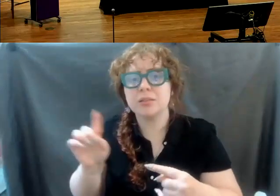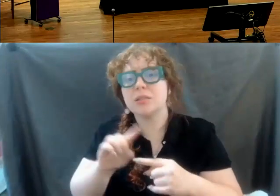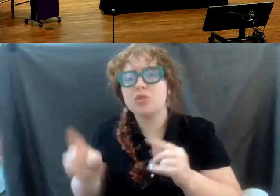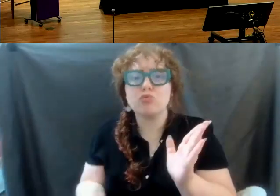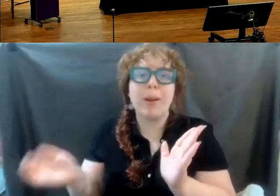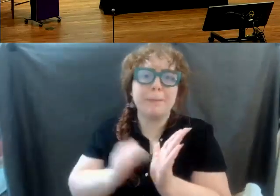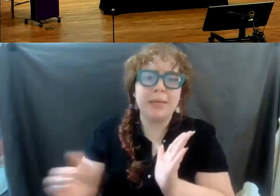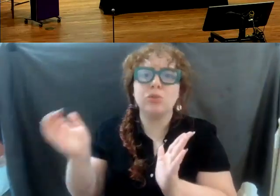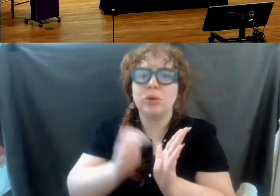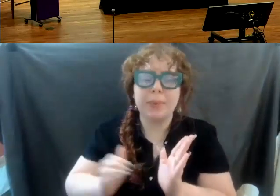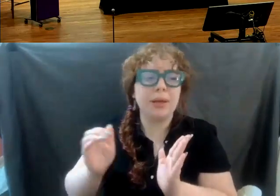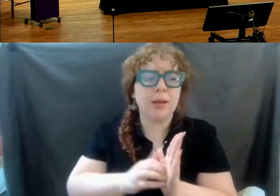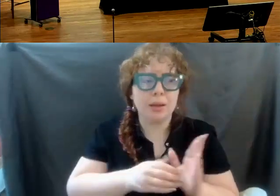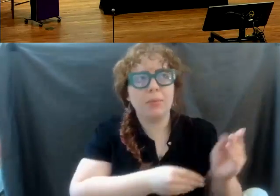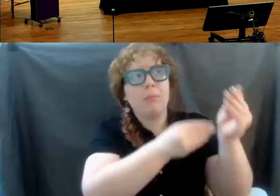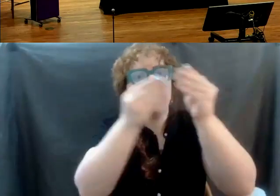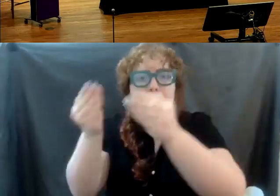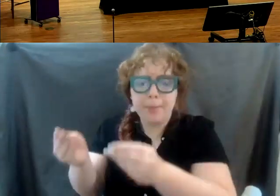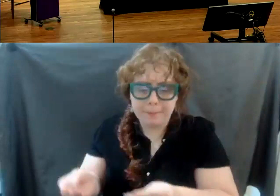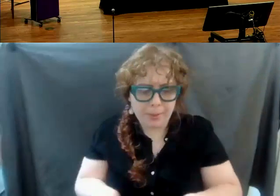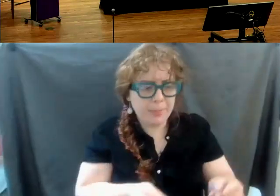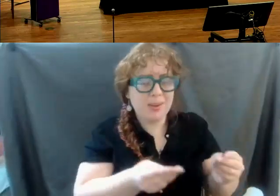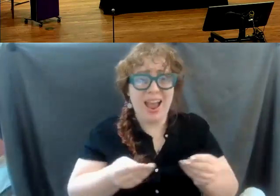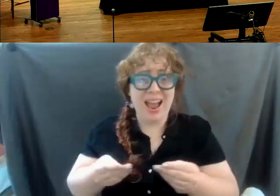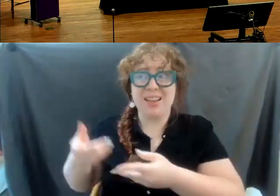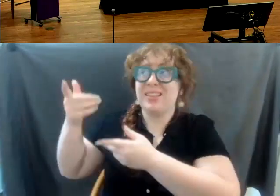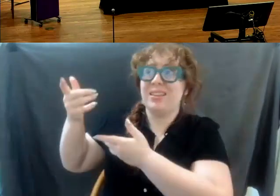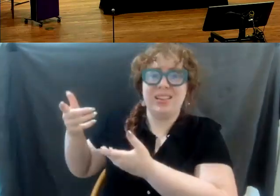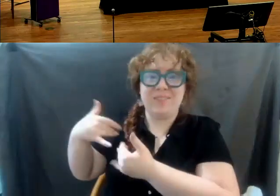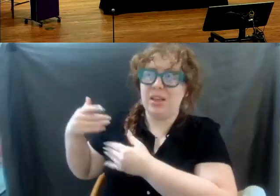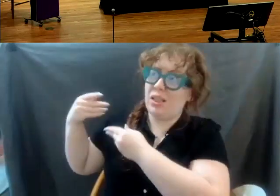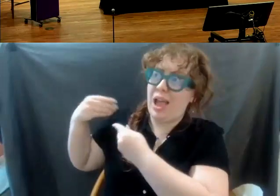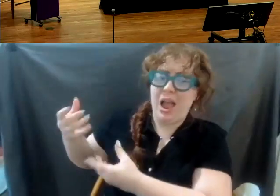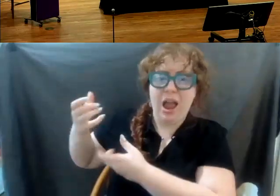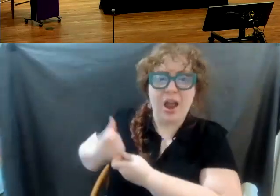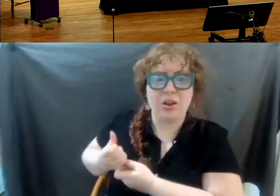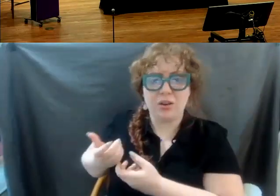and try to give them some sense of ability to disrupt by by time.